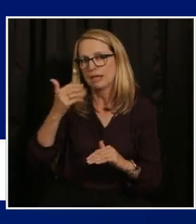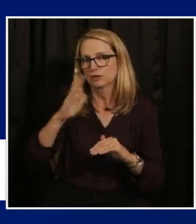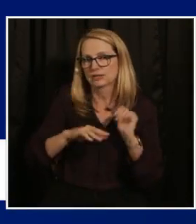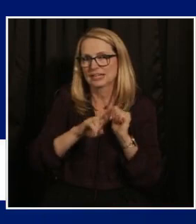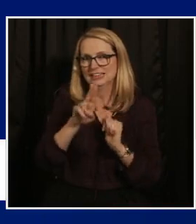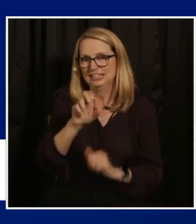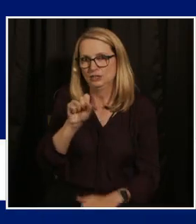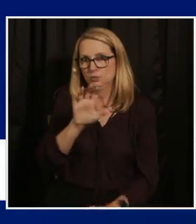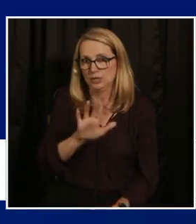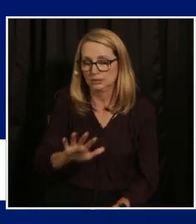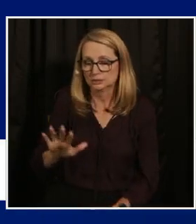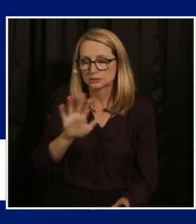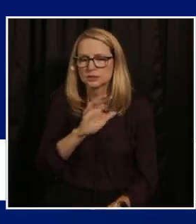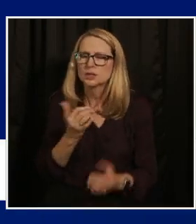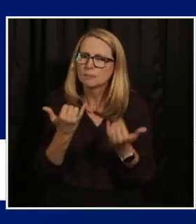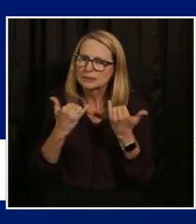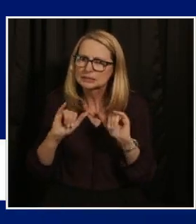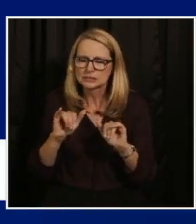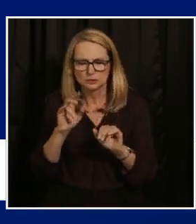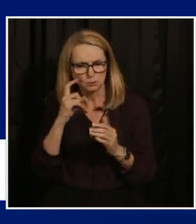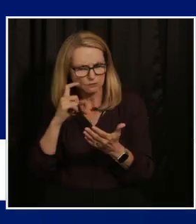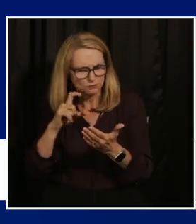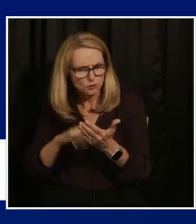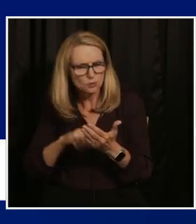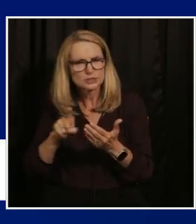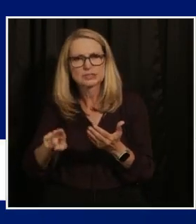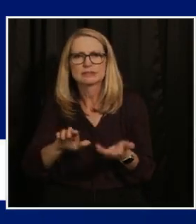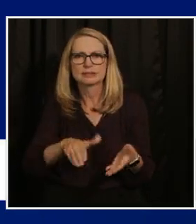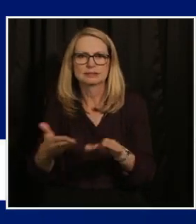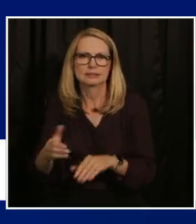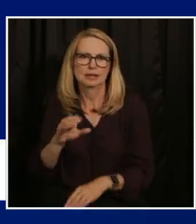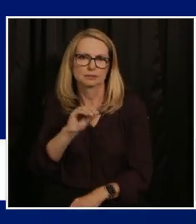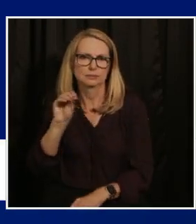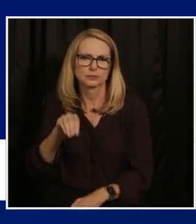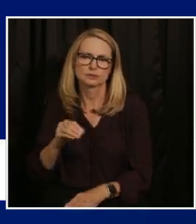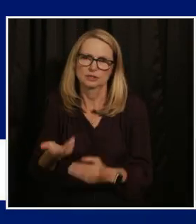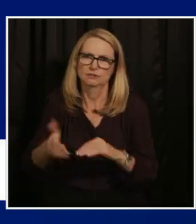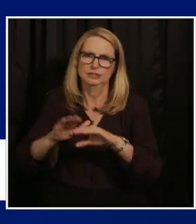continuing to see these deaths increase especially among our unvaccinated population next slide